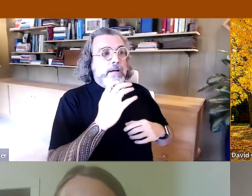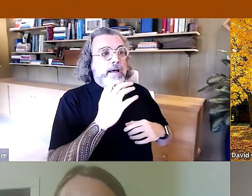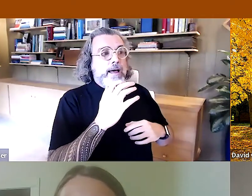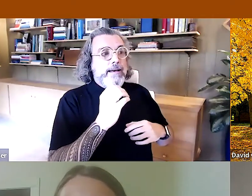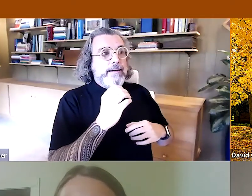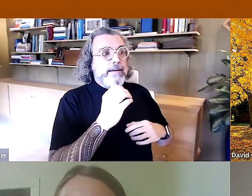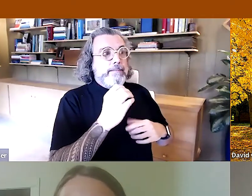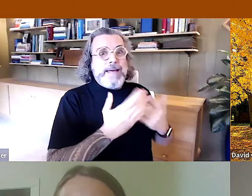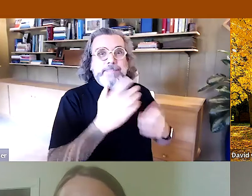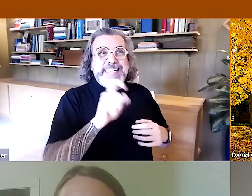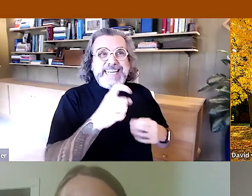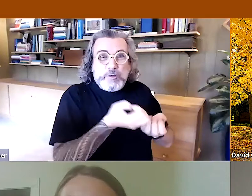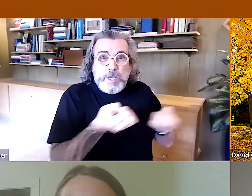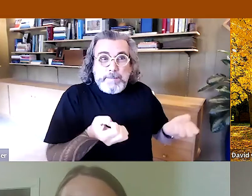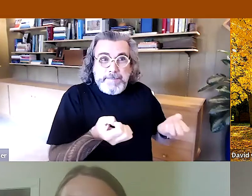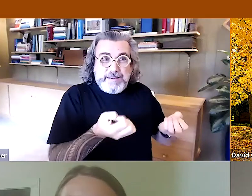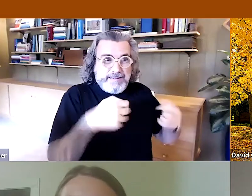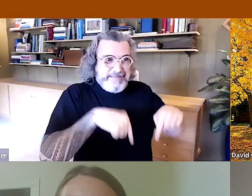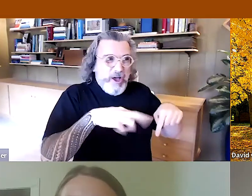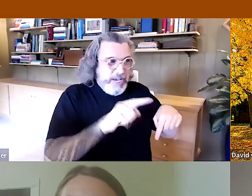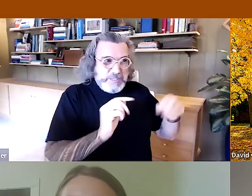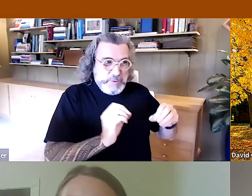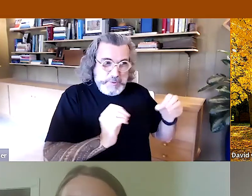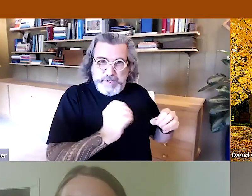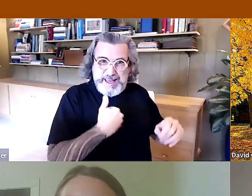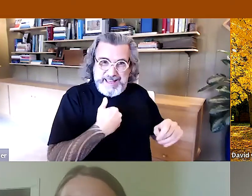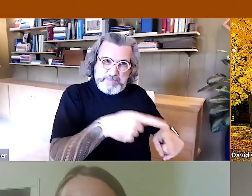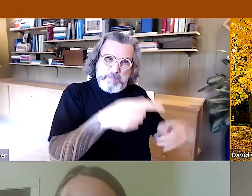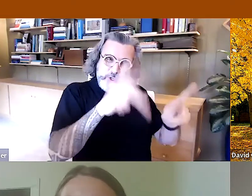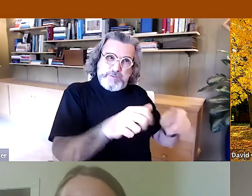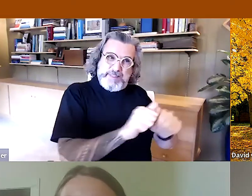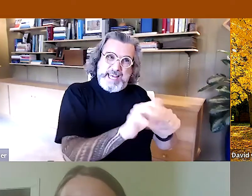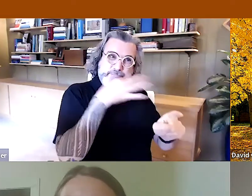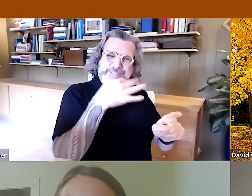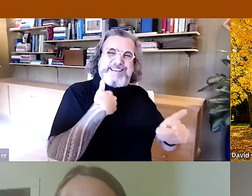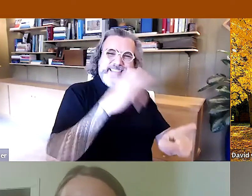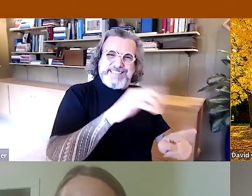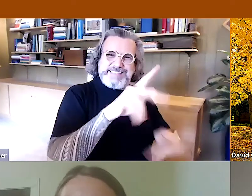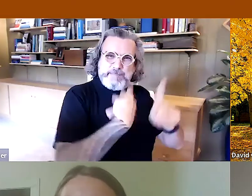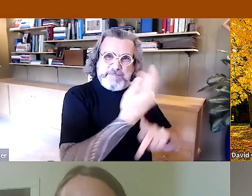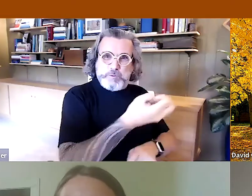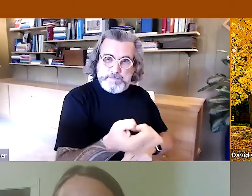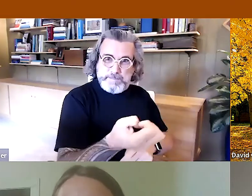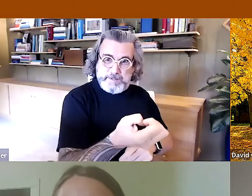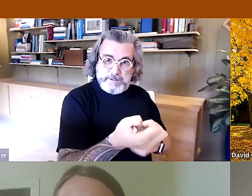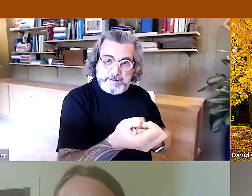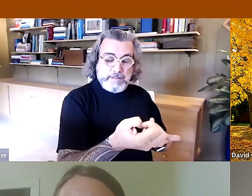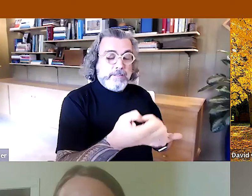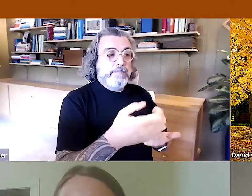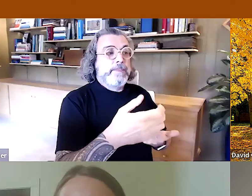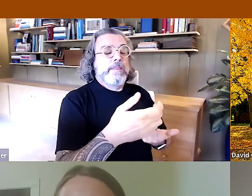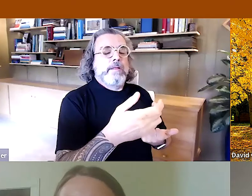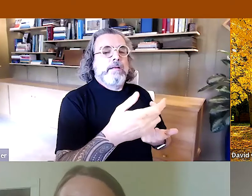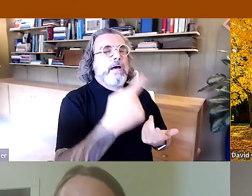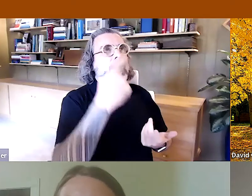to partner with, but they are not within your institute, or maybe you need use of equipment that RIT/NTID